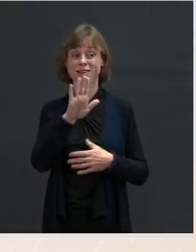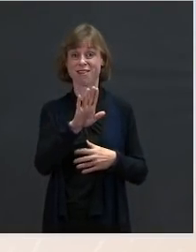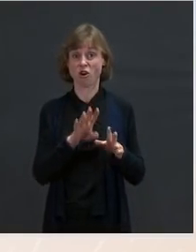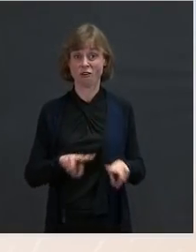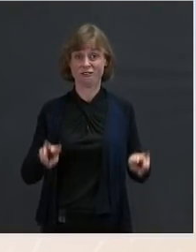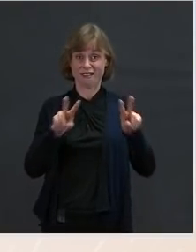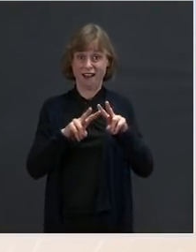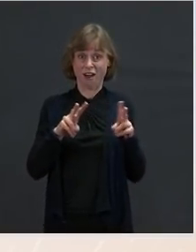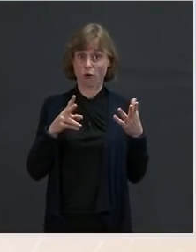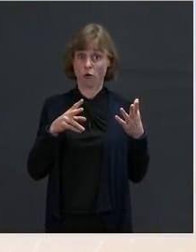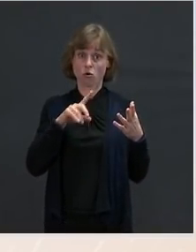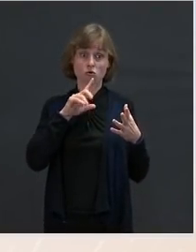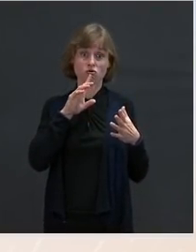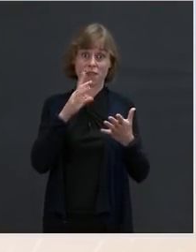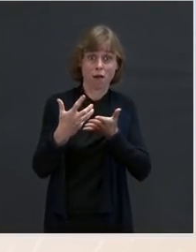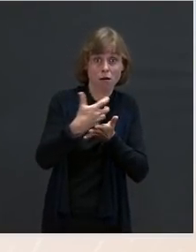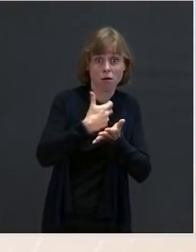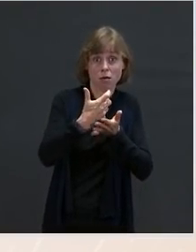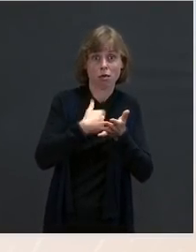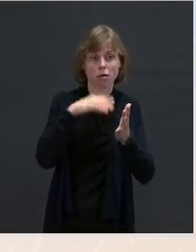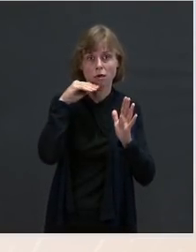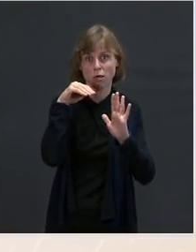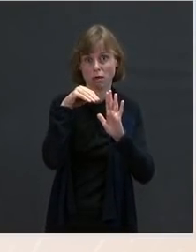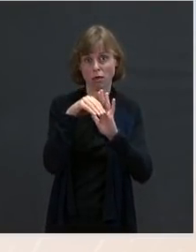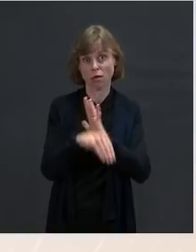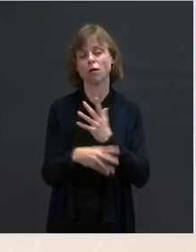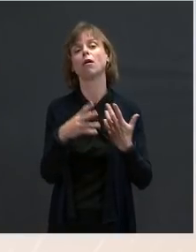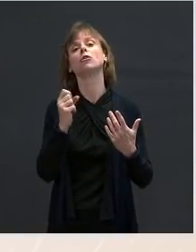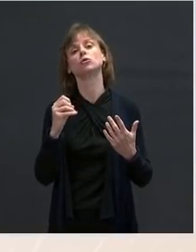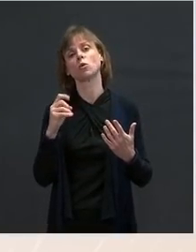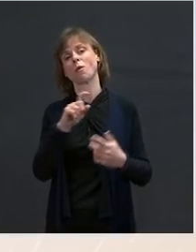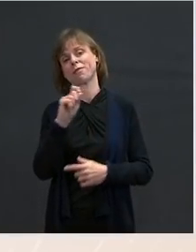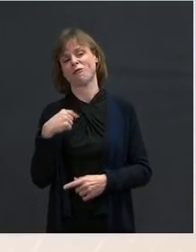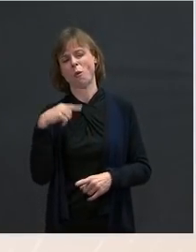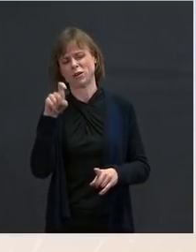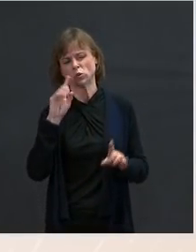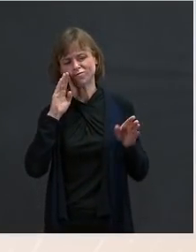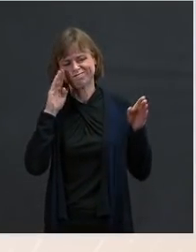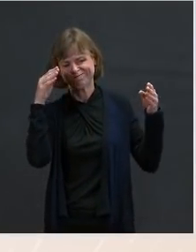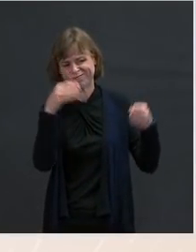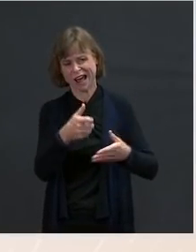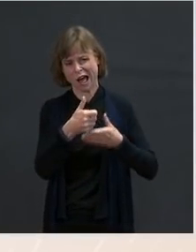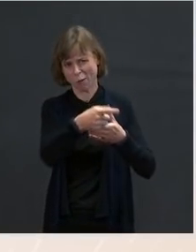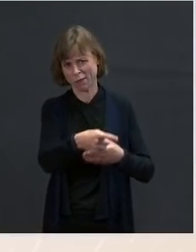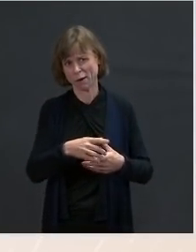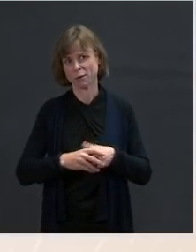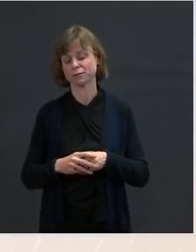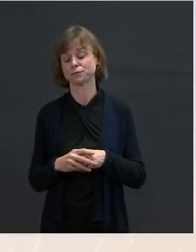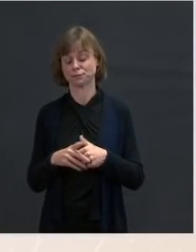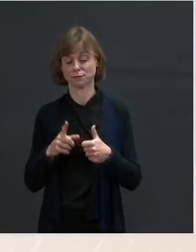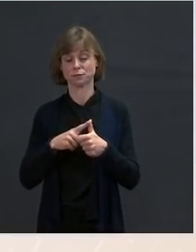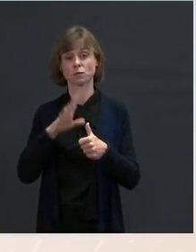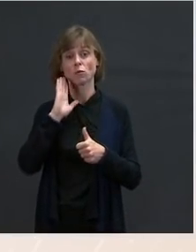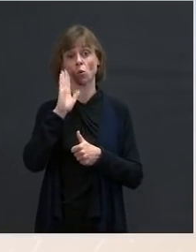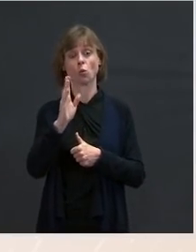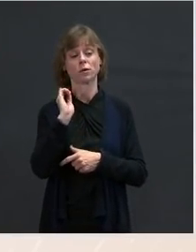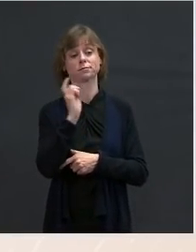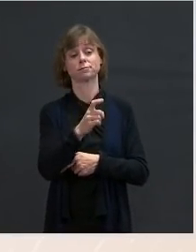So, clearly, an area where there is a need for great focus. His announcement includes instituting a two-week window, starting Wednesday,